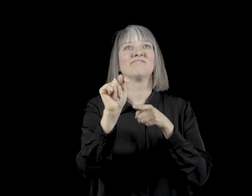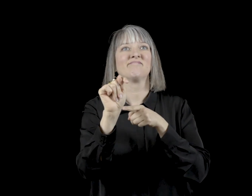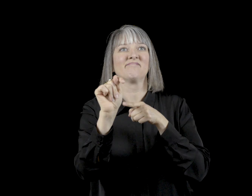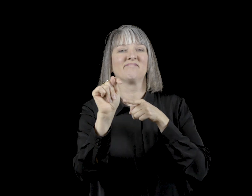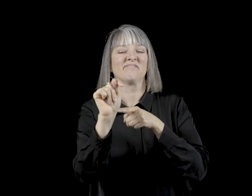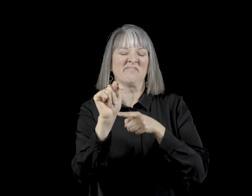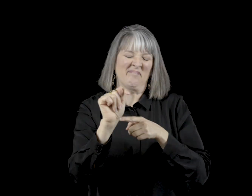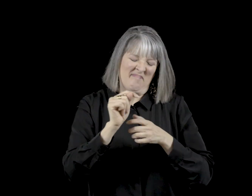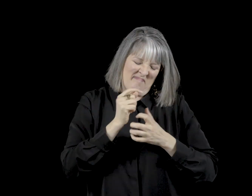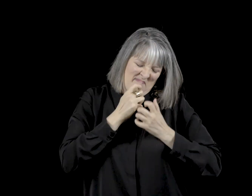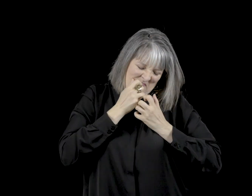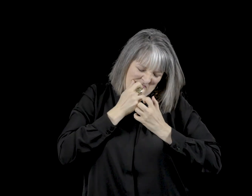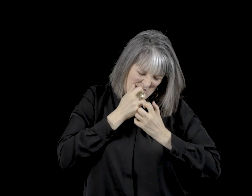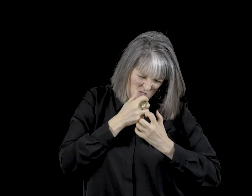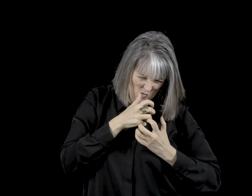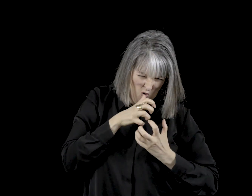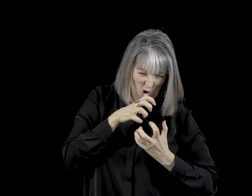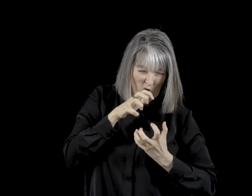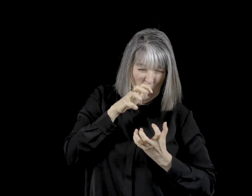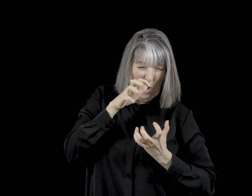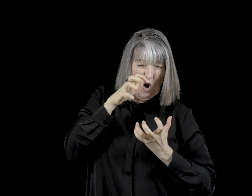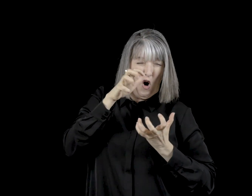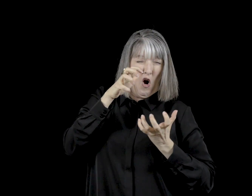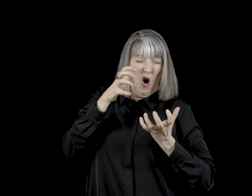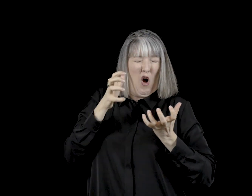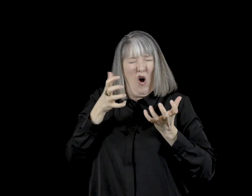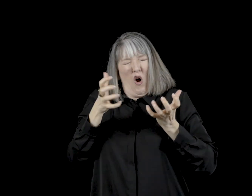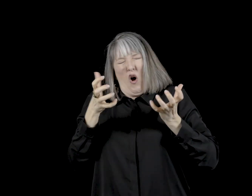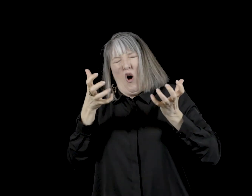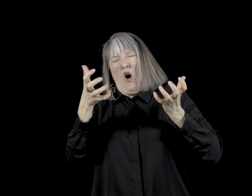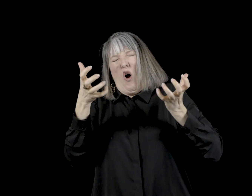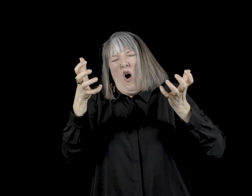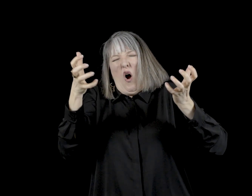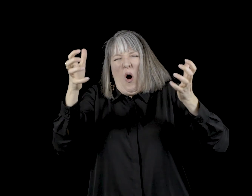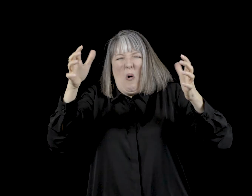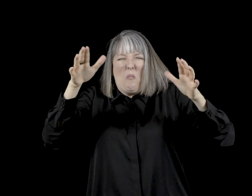HER ROAR